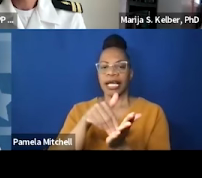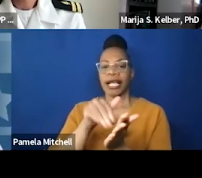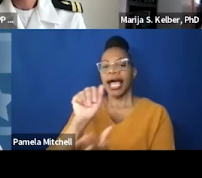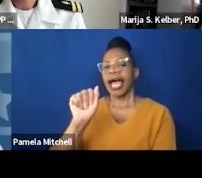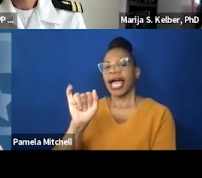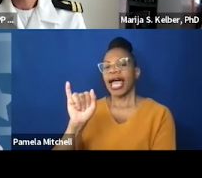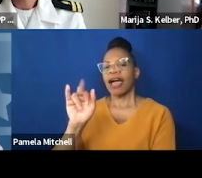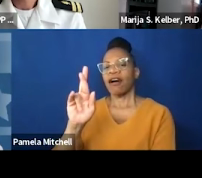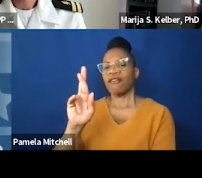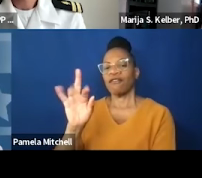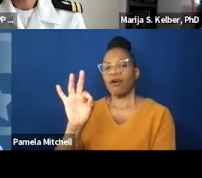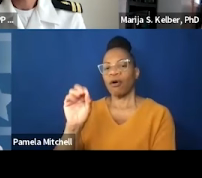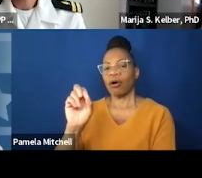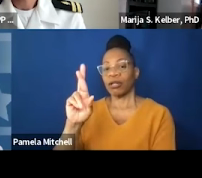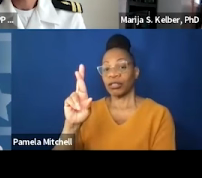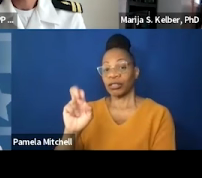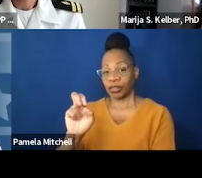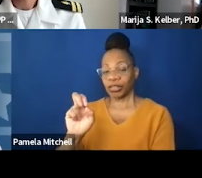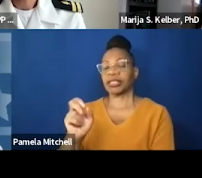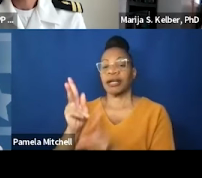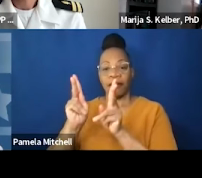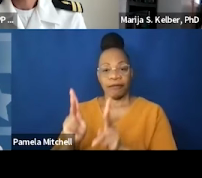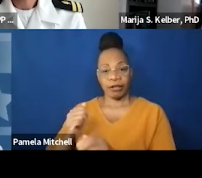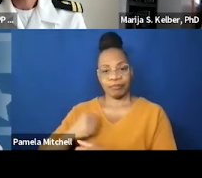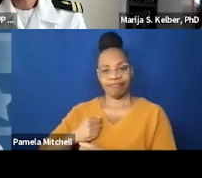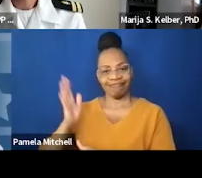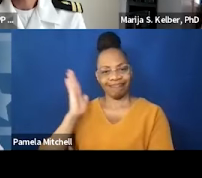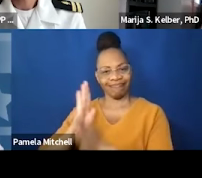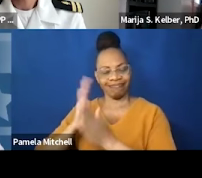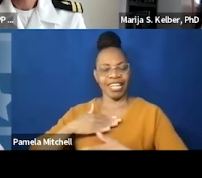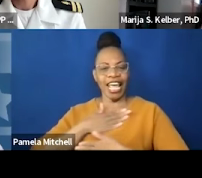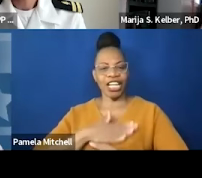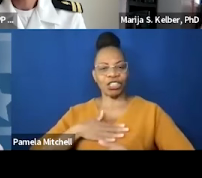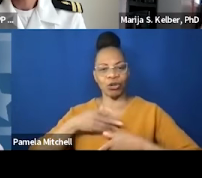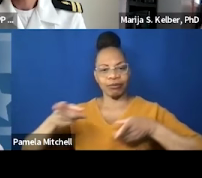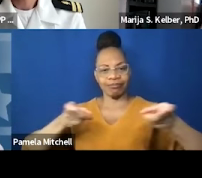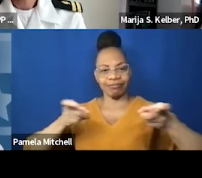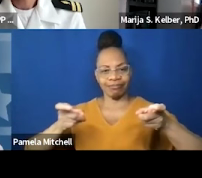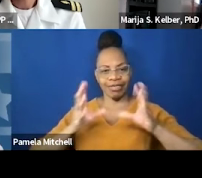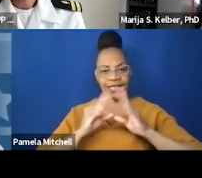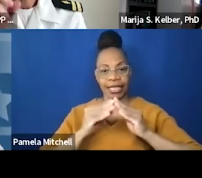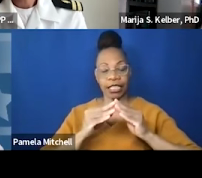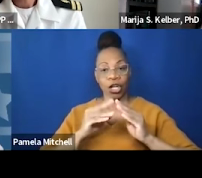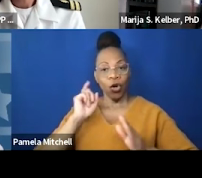and I'm really thrilled to be here today moderating this session. You'll see a chat box at the bottom of your screen,